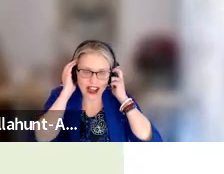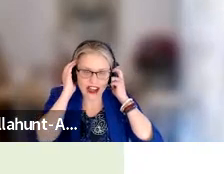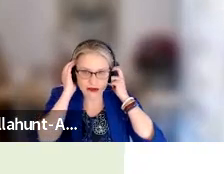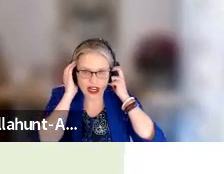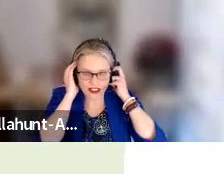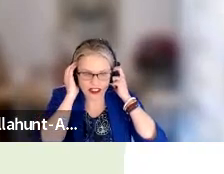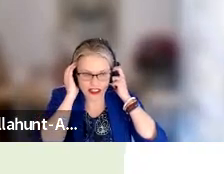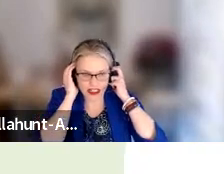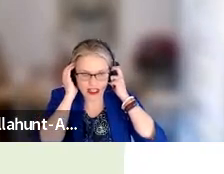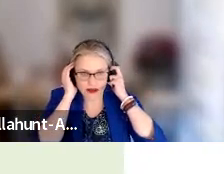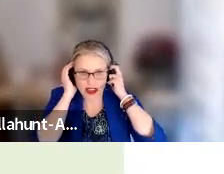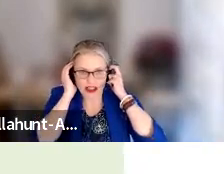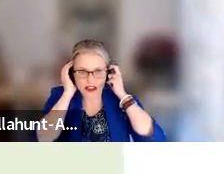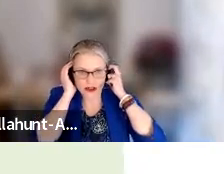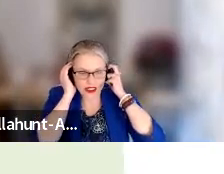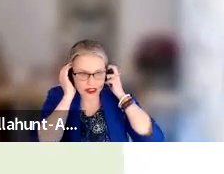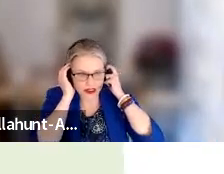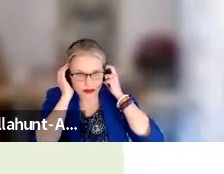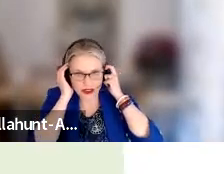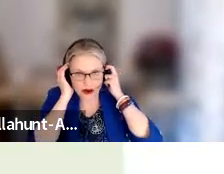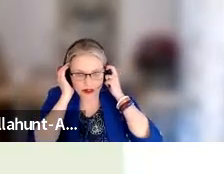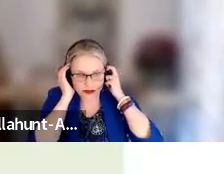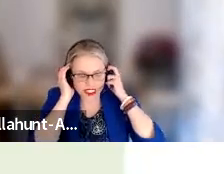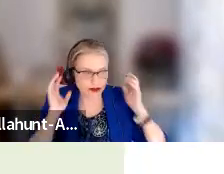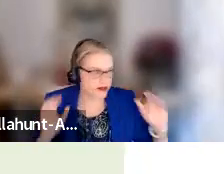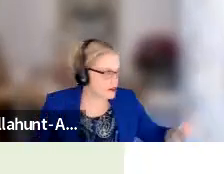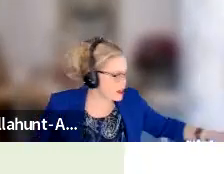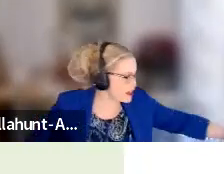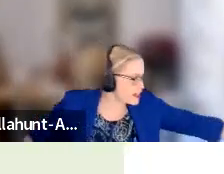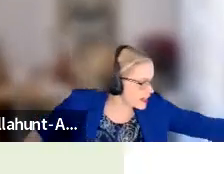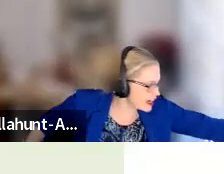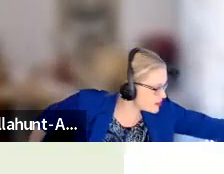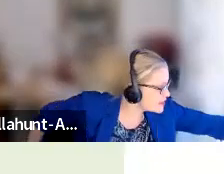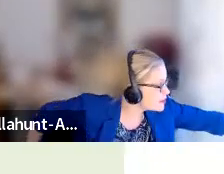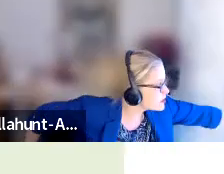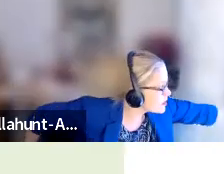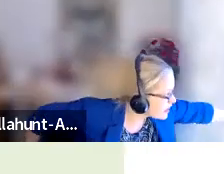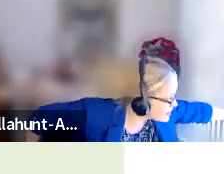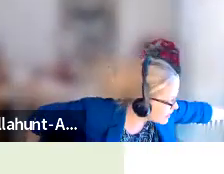Hi, I'm Dr Dillahunt. I am zooming with you all from Tampa, Florida and I have to see what it looks like outside.